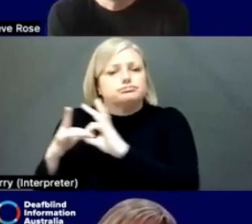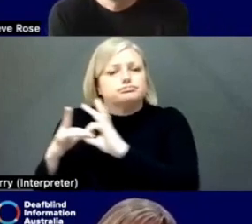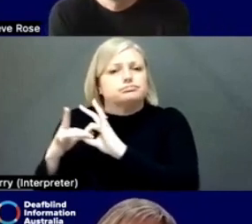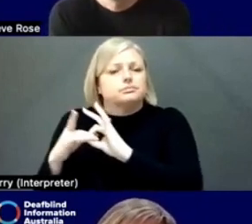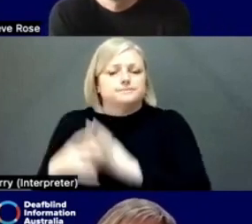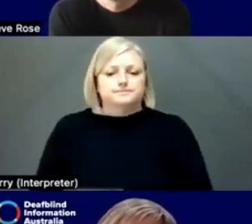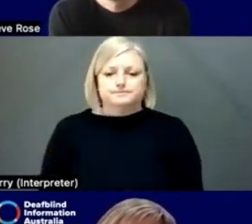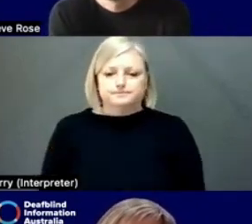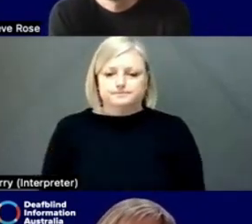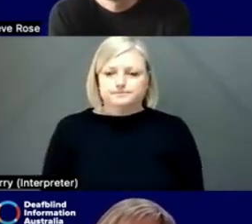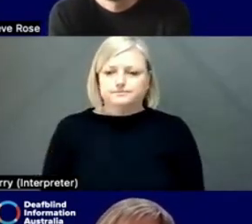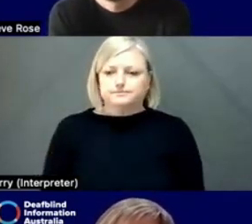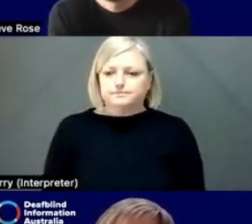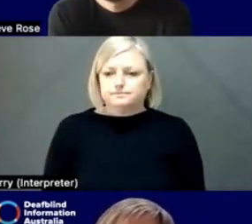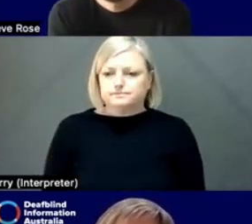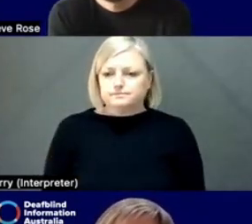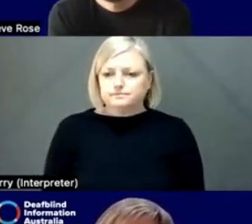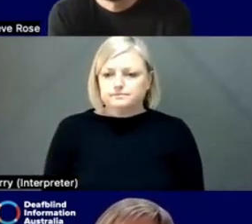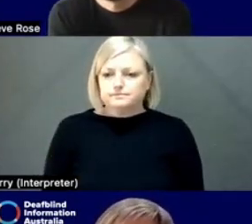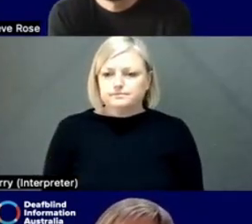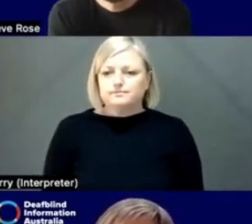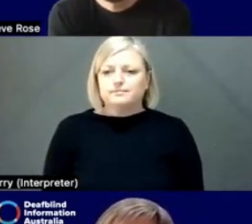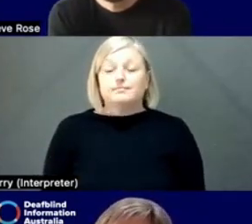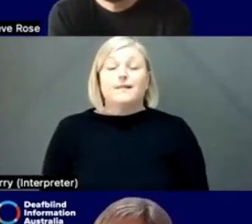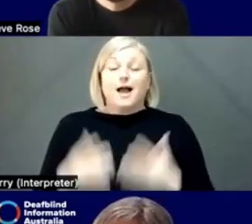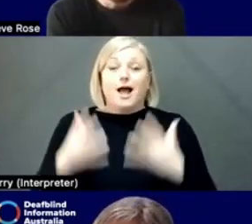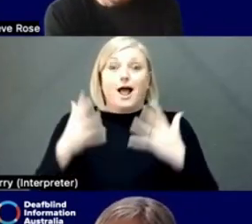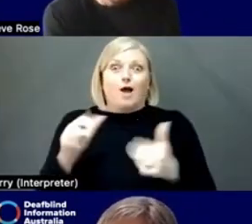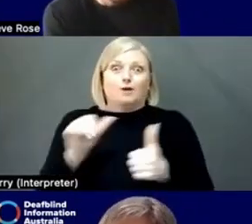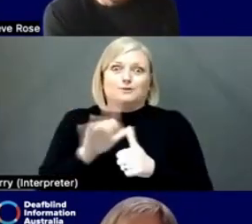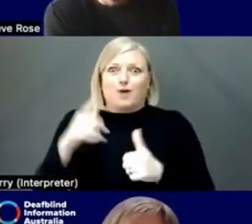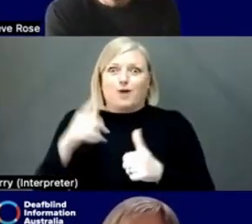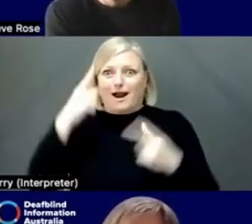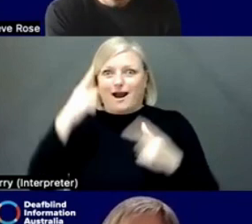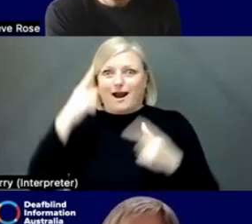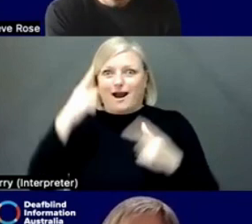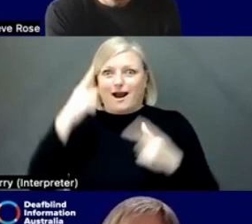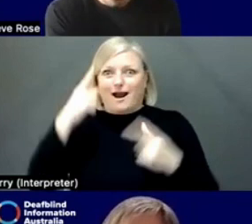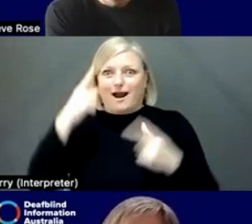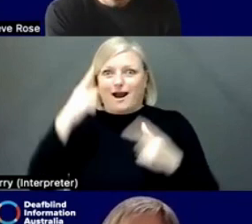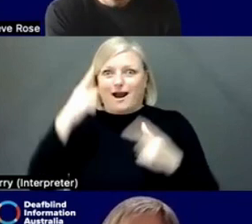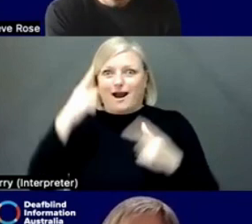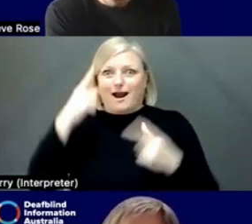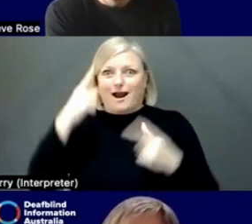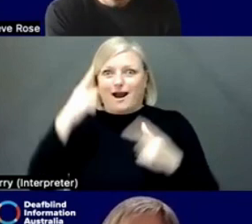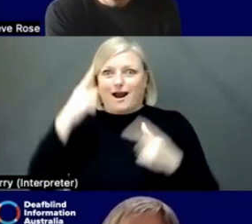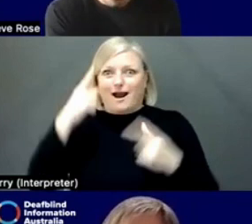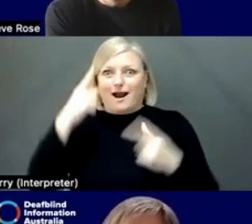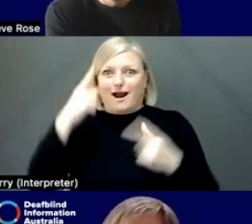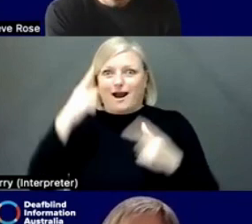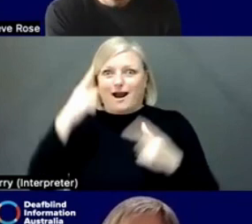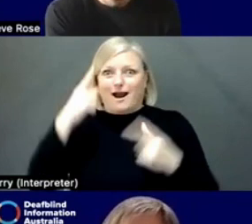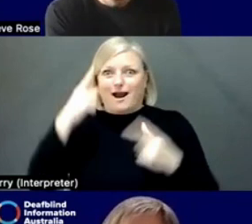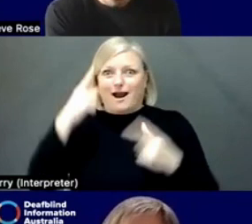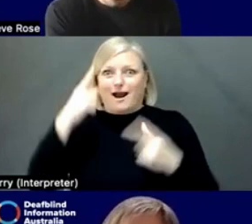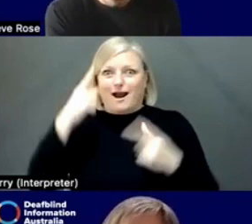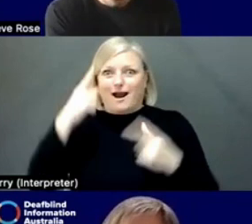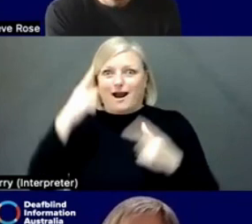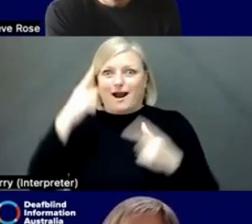Lots of great ideas Steve. I know Sheri is online. Yes, I'm thinking of Sheri too.